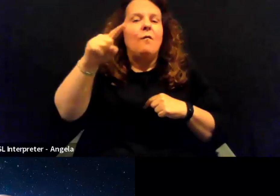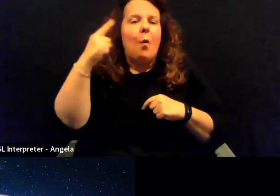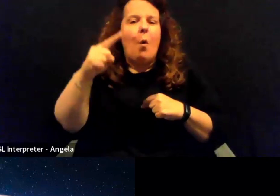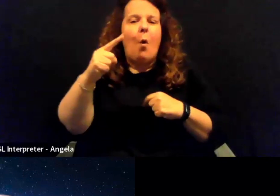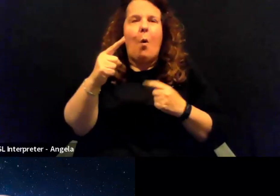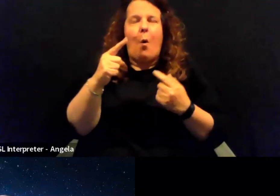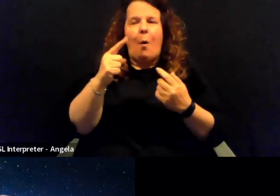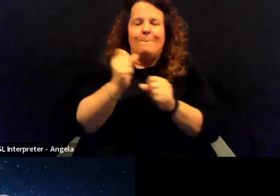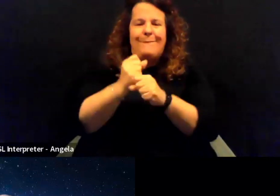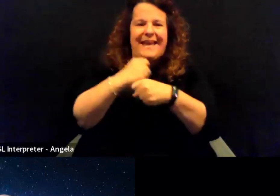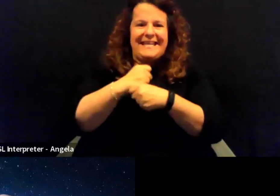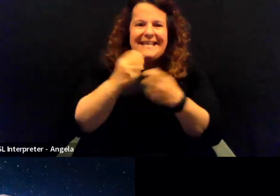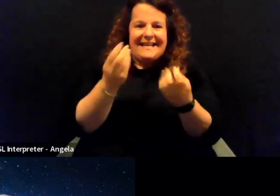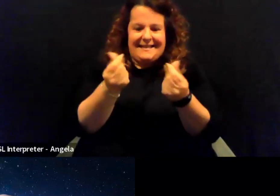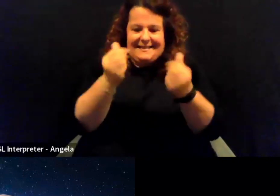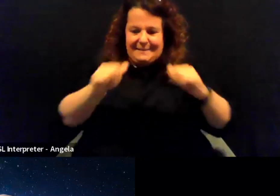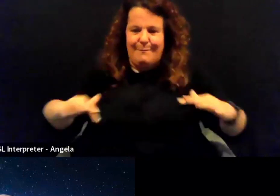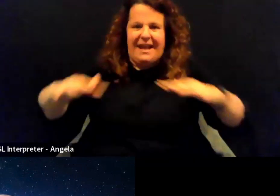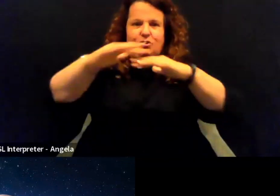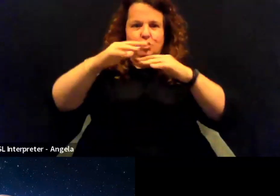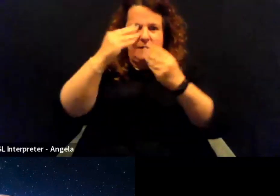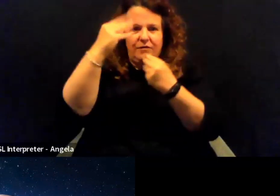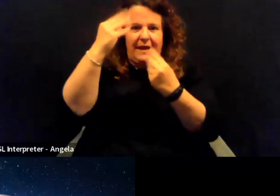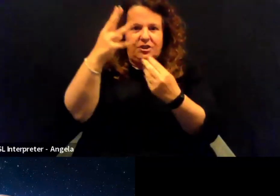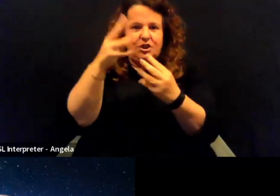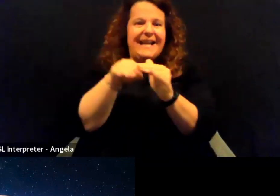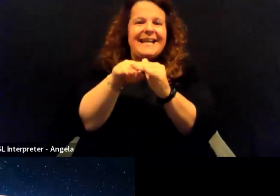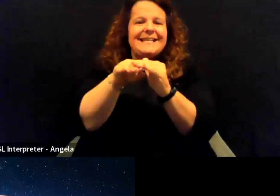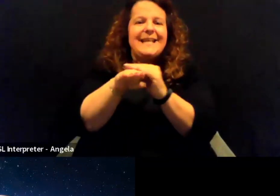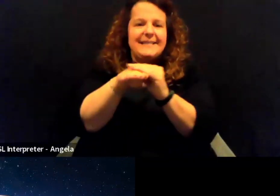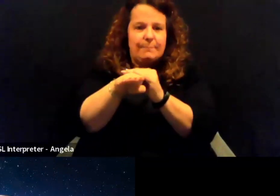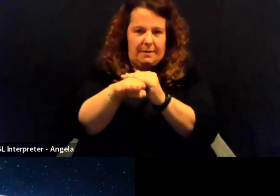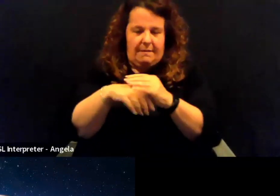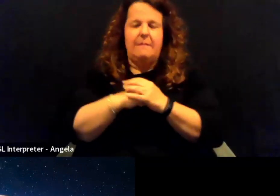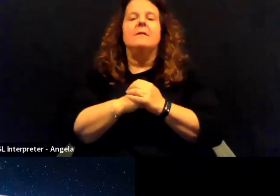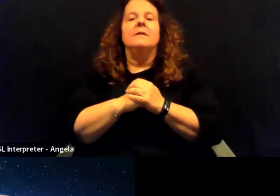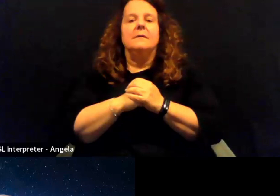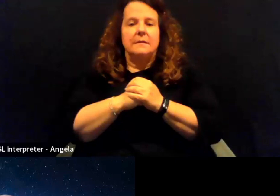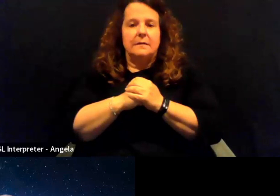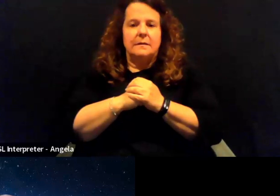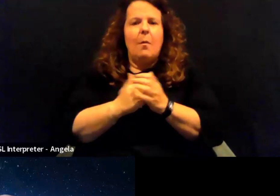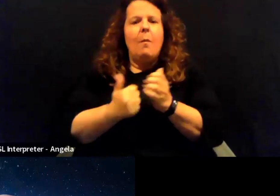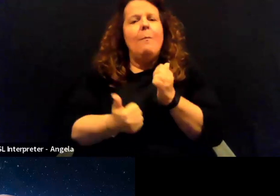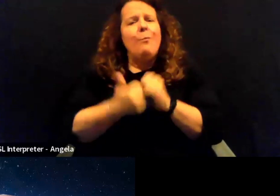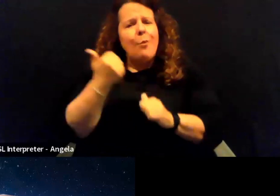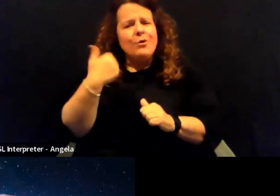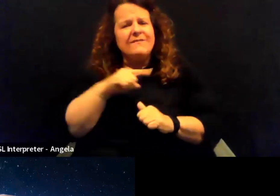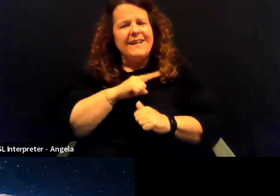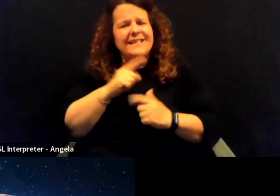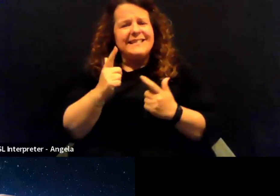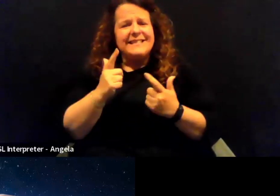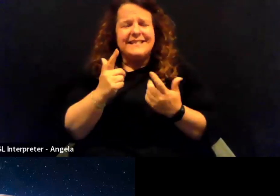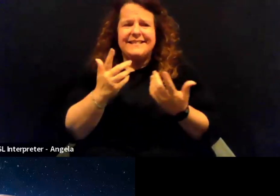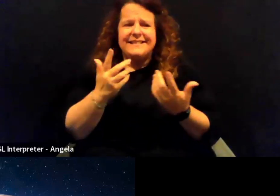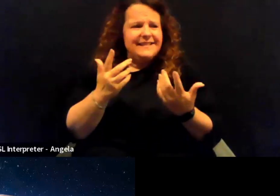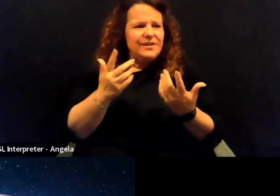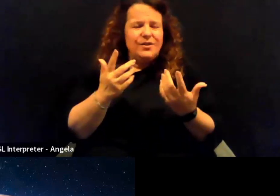It is my conviction that blind and low vision people Currently, most of us live in a state of avoidable image poverty.